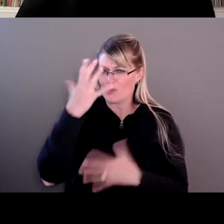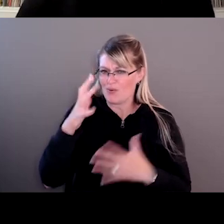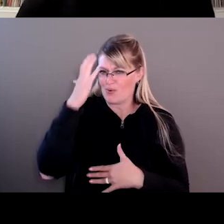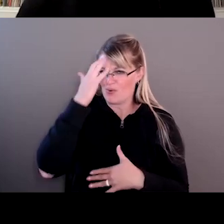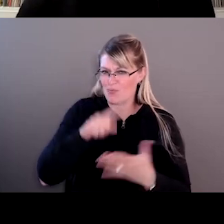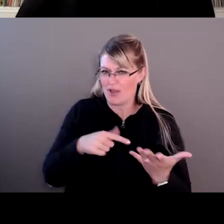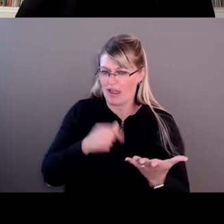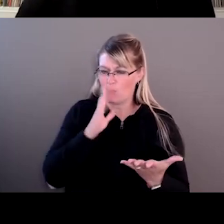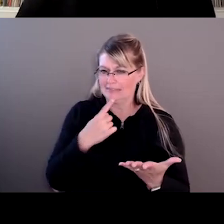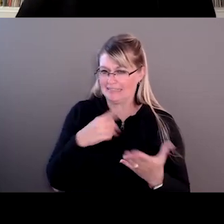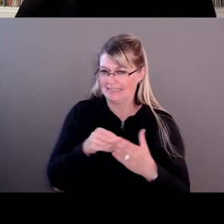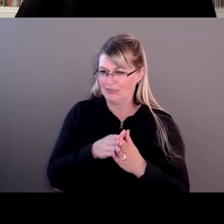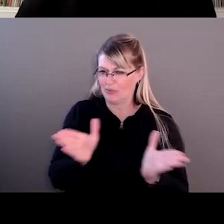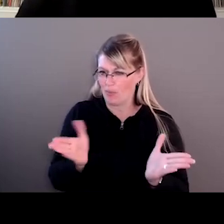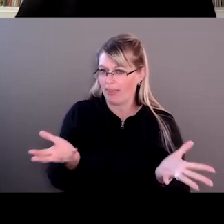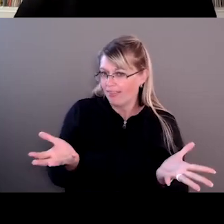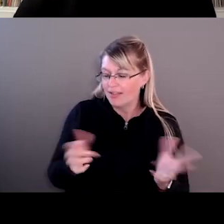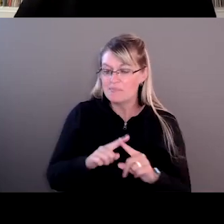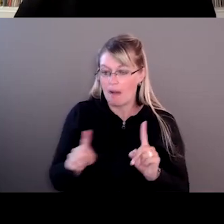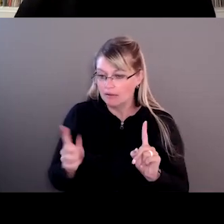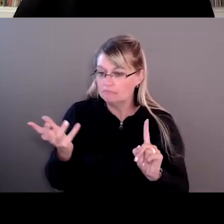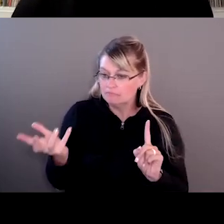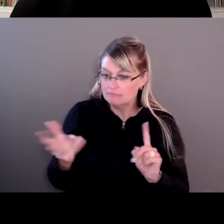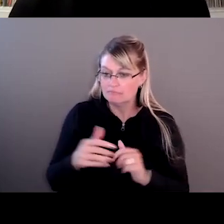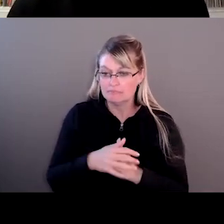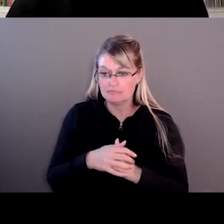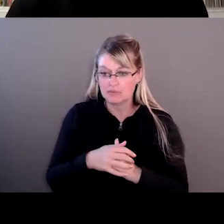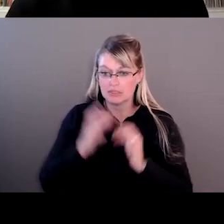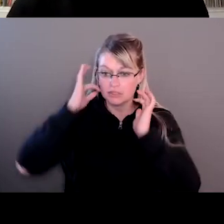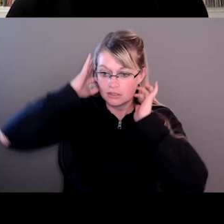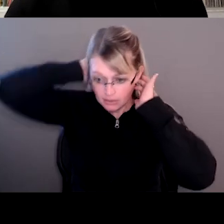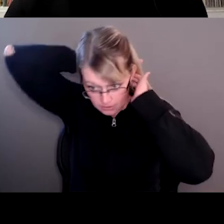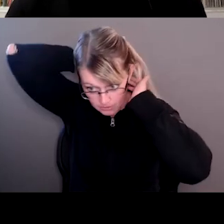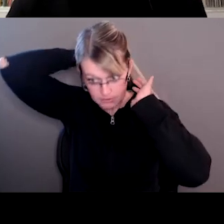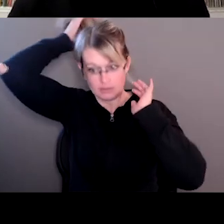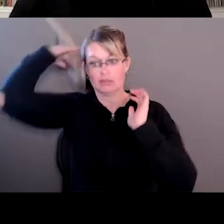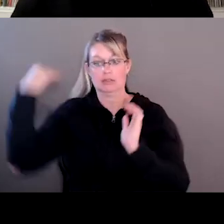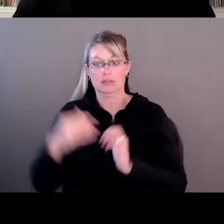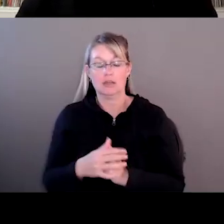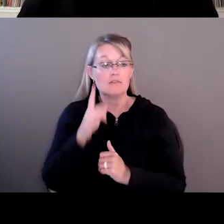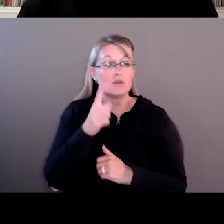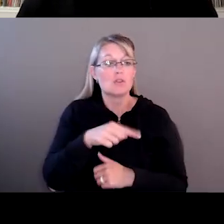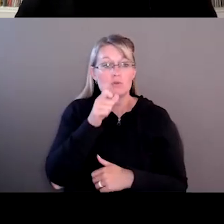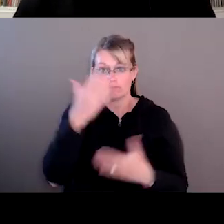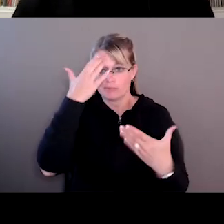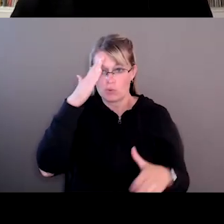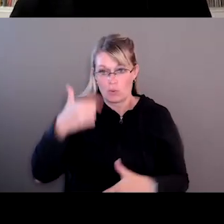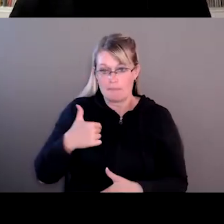in general, but first for those who don't know me, I have been doing accessibility